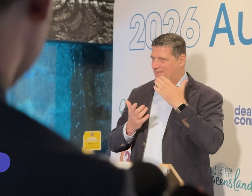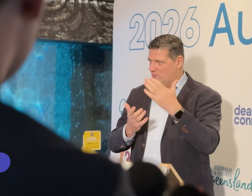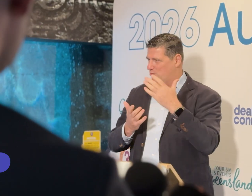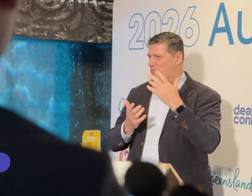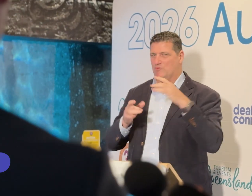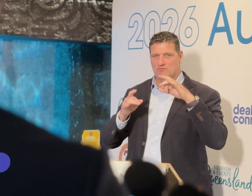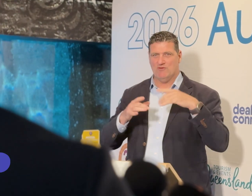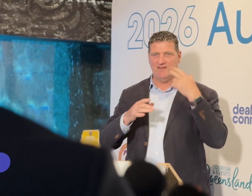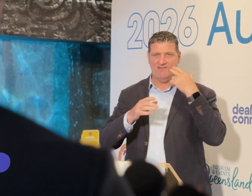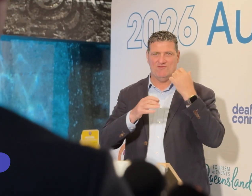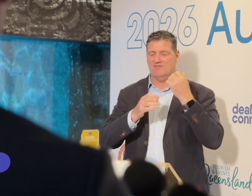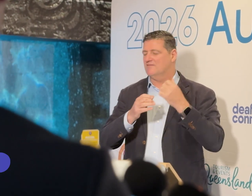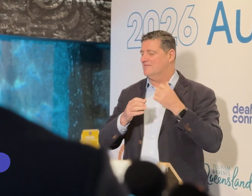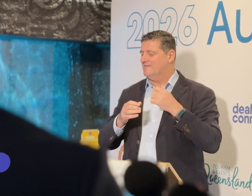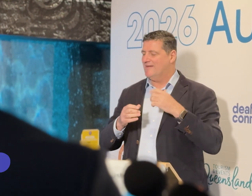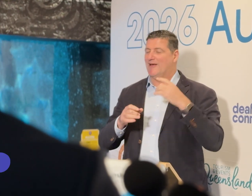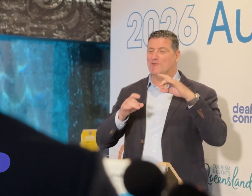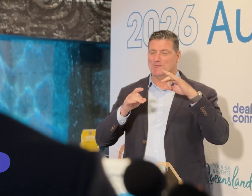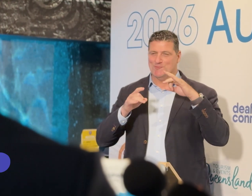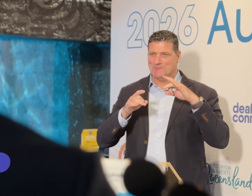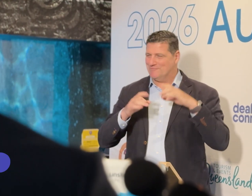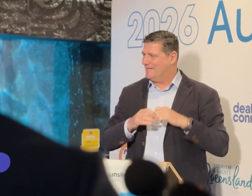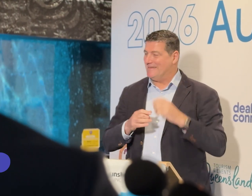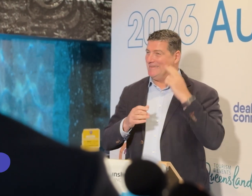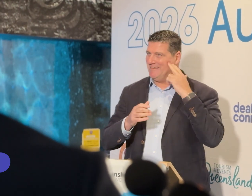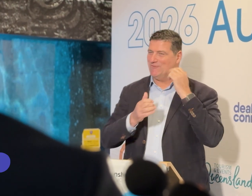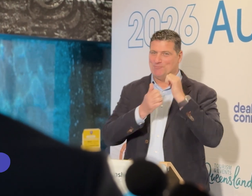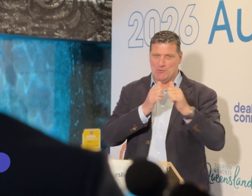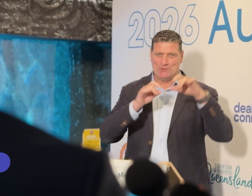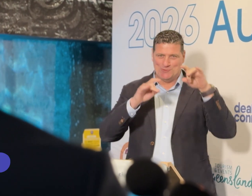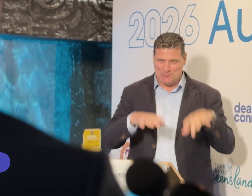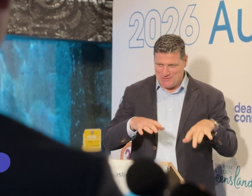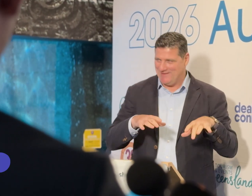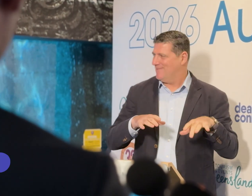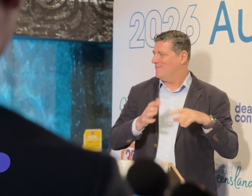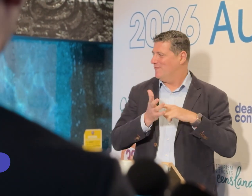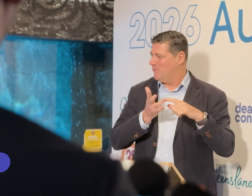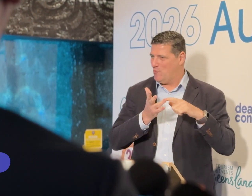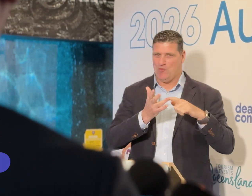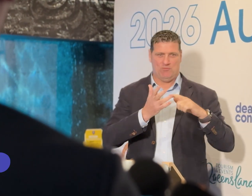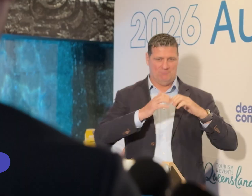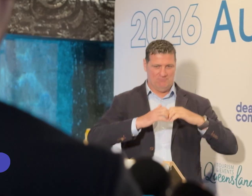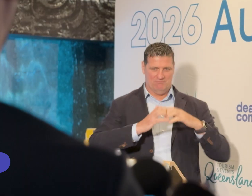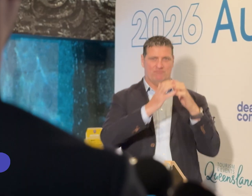I do want to thank Deaf Sports Australia